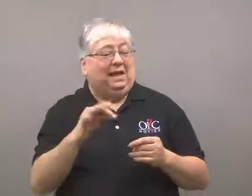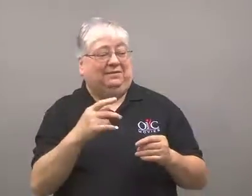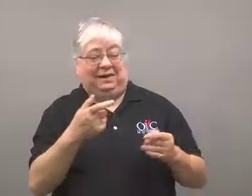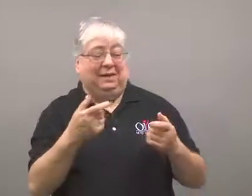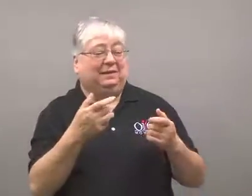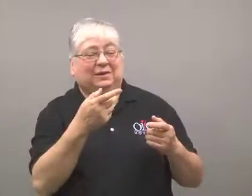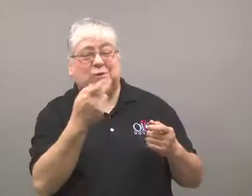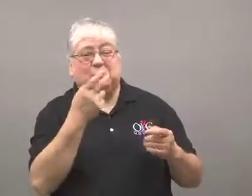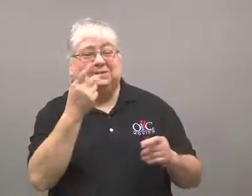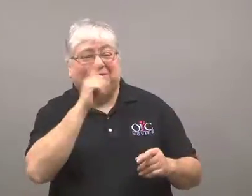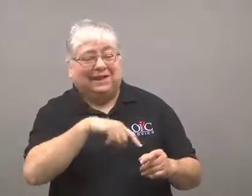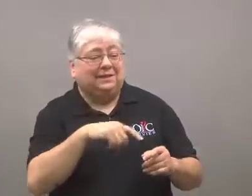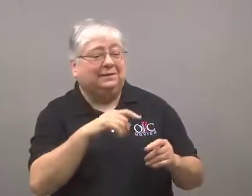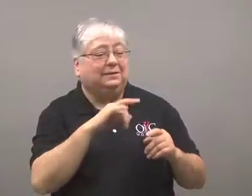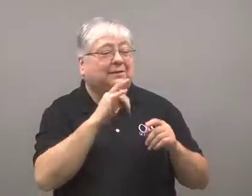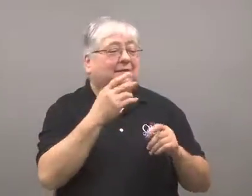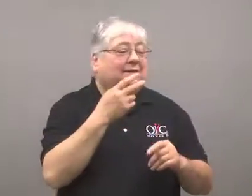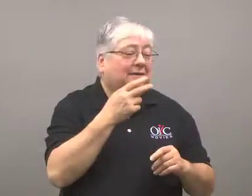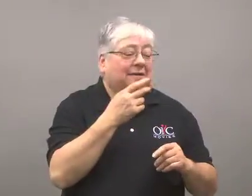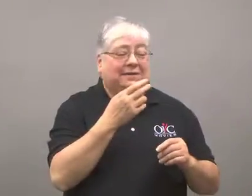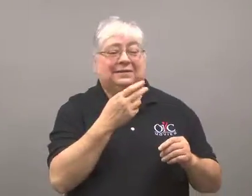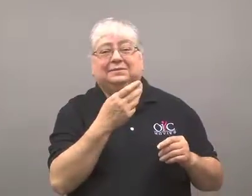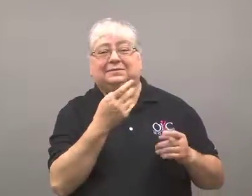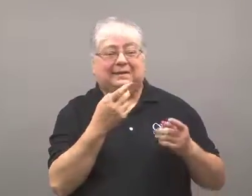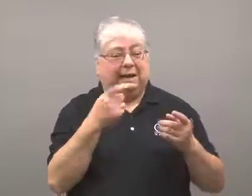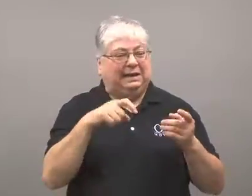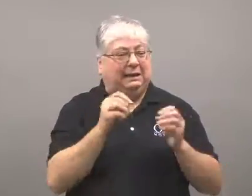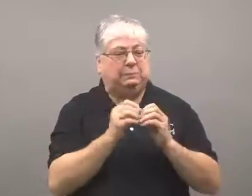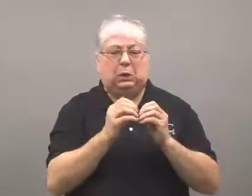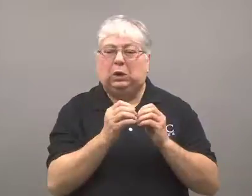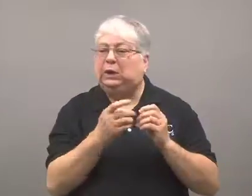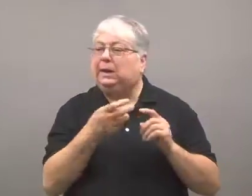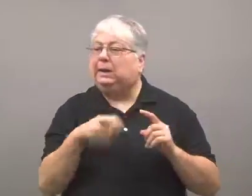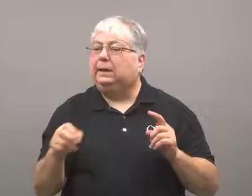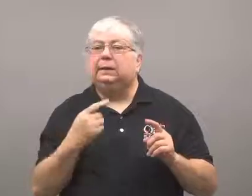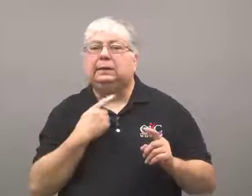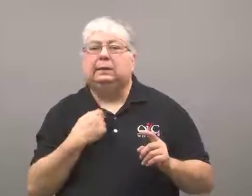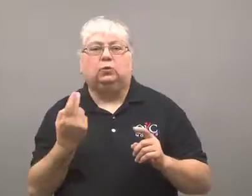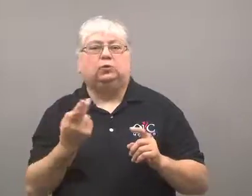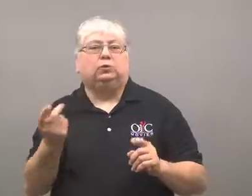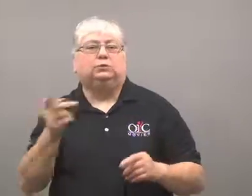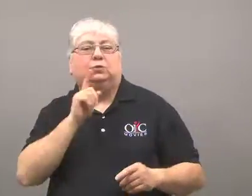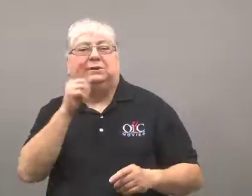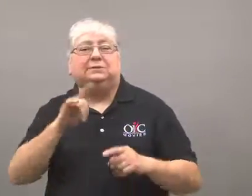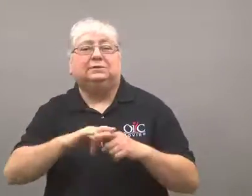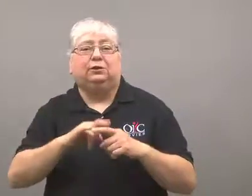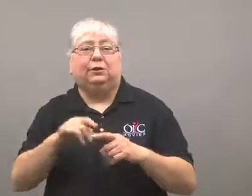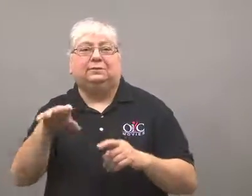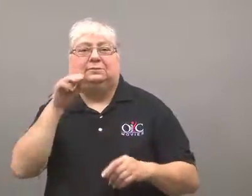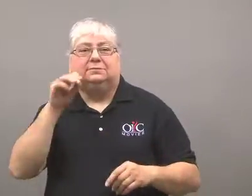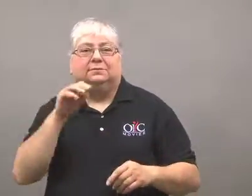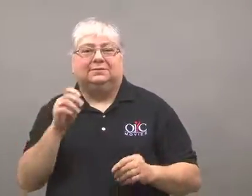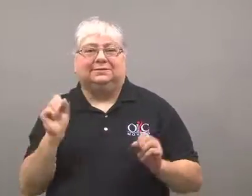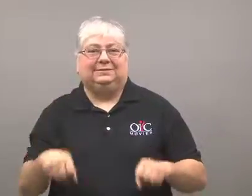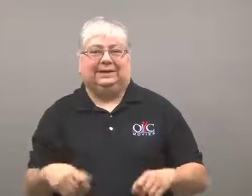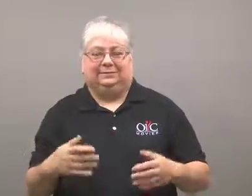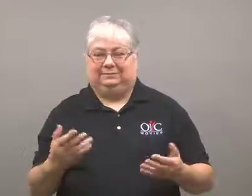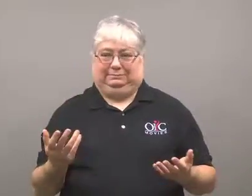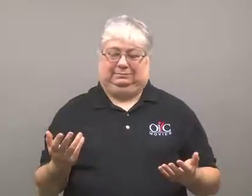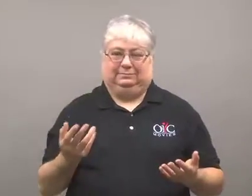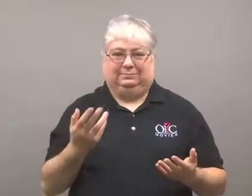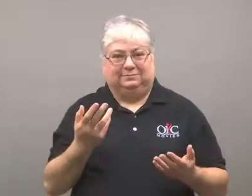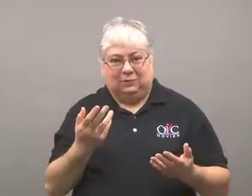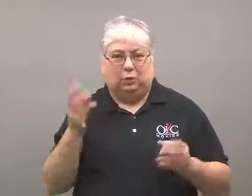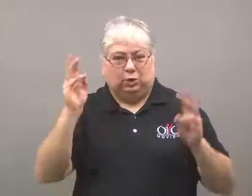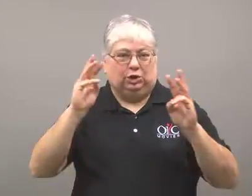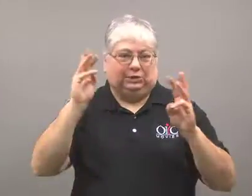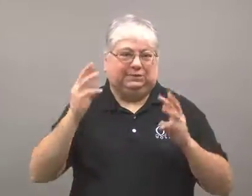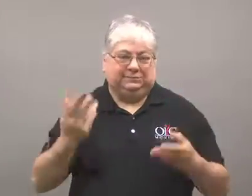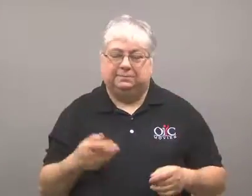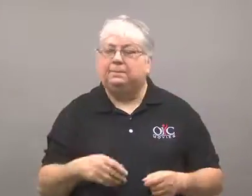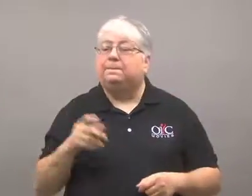Users of e-cigarettes needing that fix could start using regular cigarettes. It's concerning.